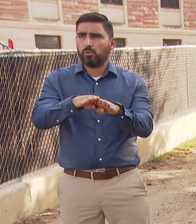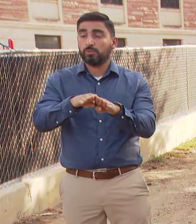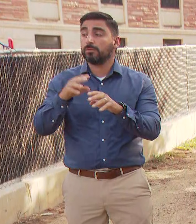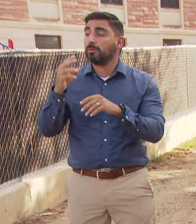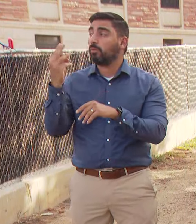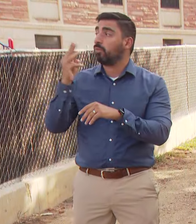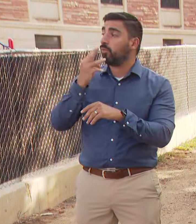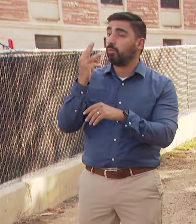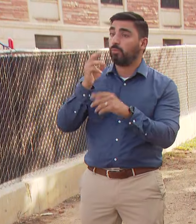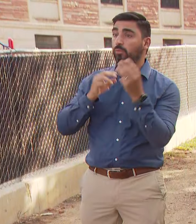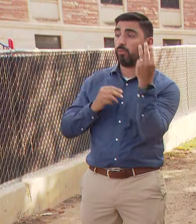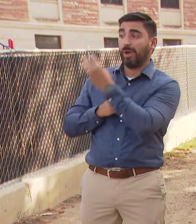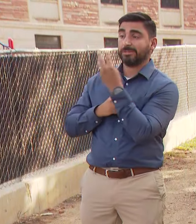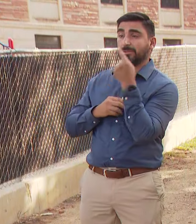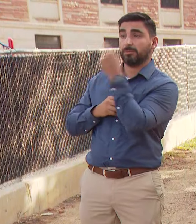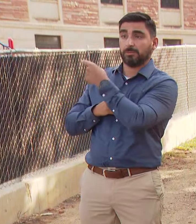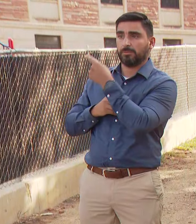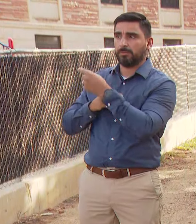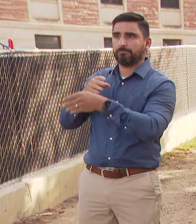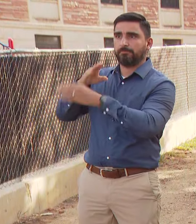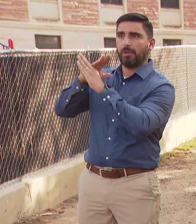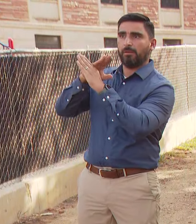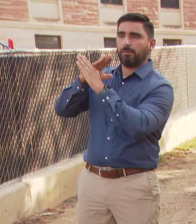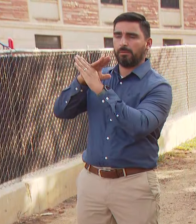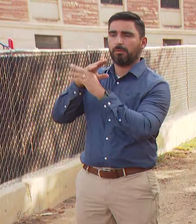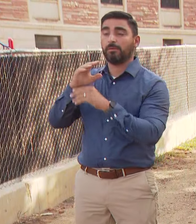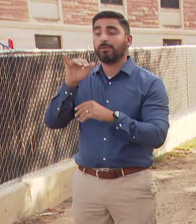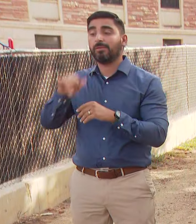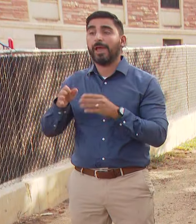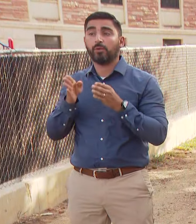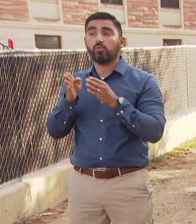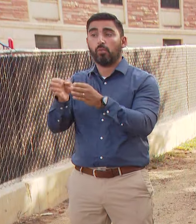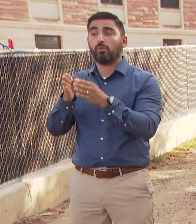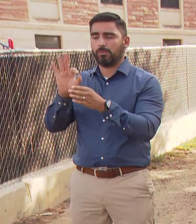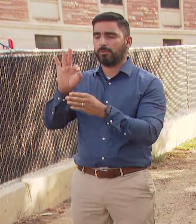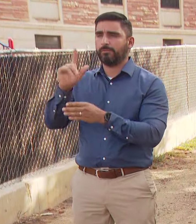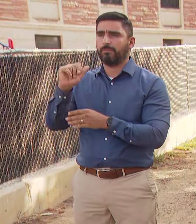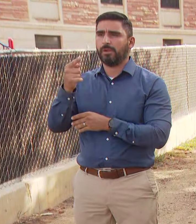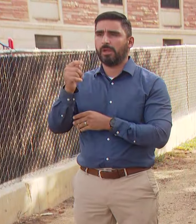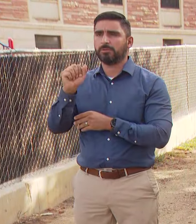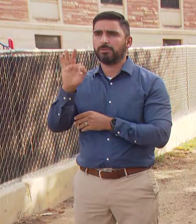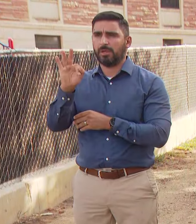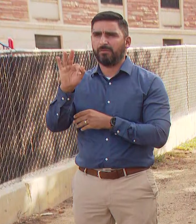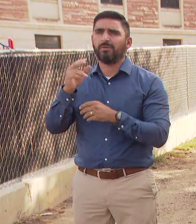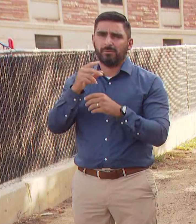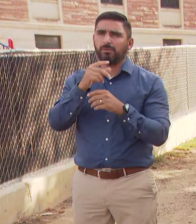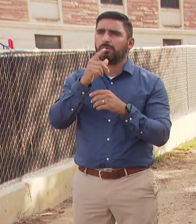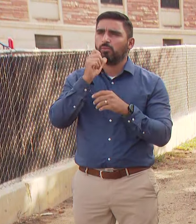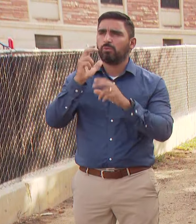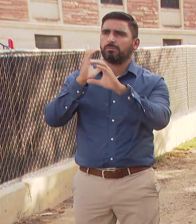up Flagstaff Road. Flagstaff Road is primarily being used by fire fire apparatus to go up and down that area at